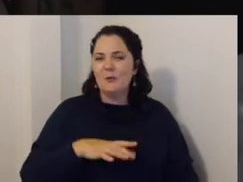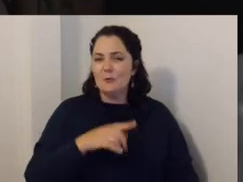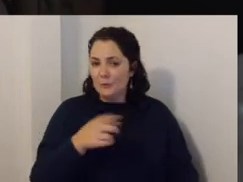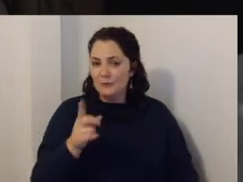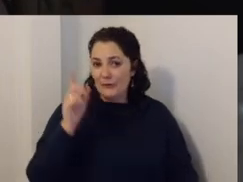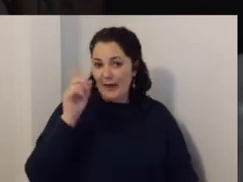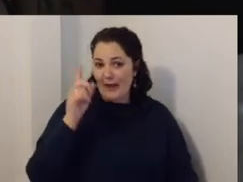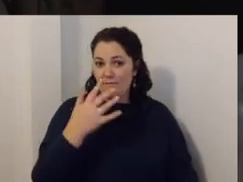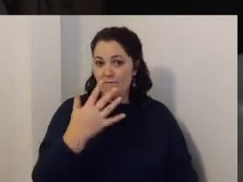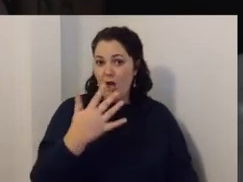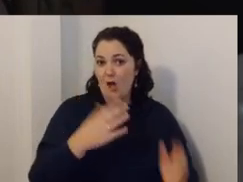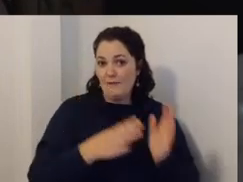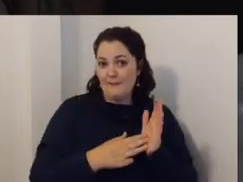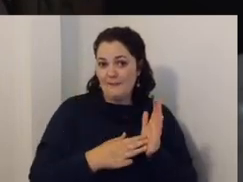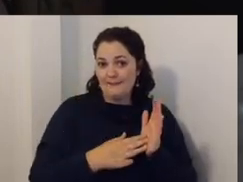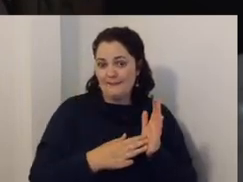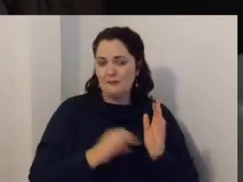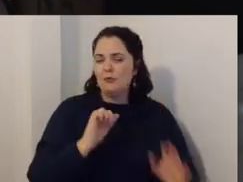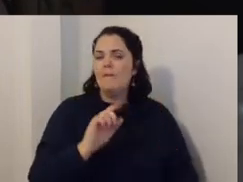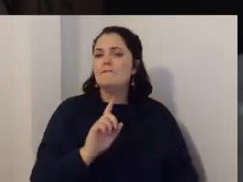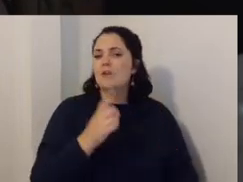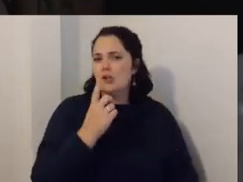let's take those five minutes and this is just a first drawing, we'll take longer as we